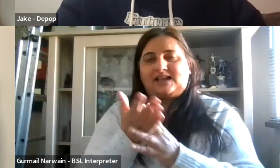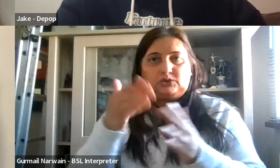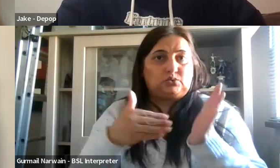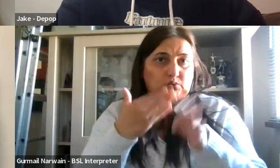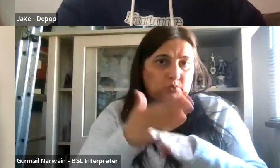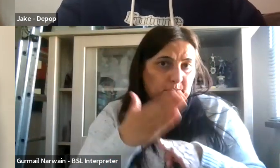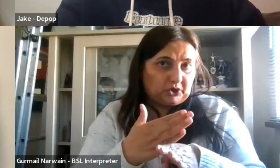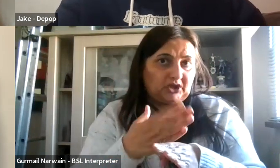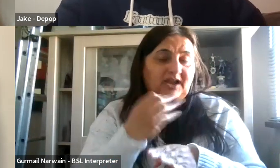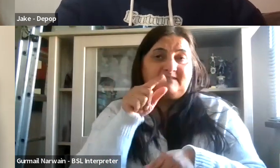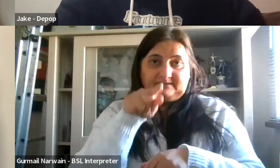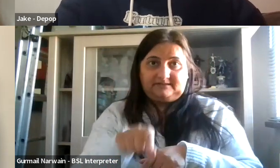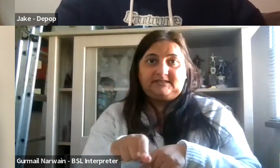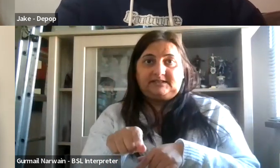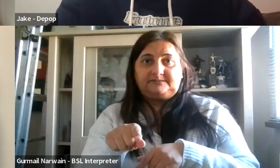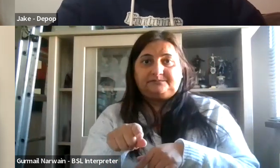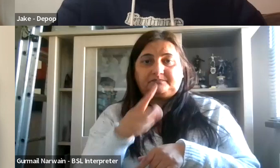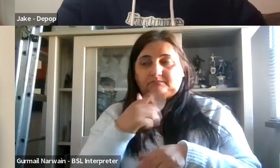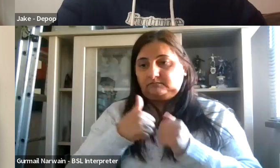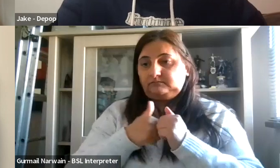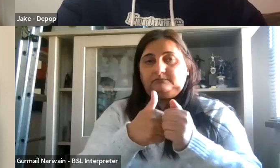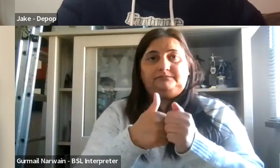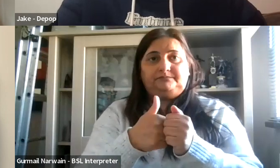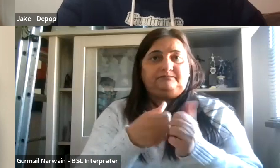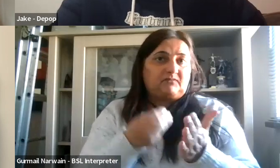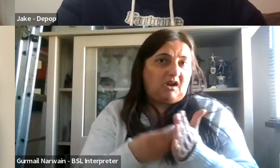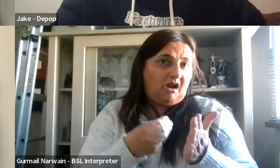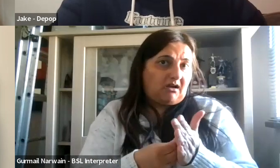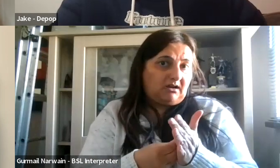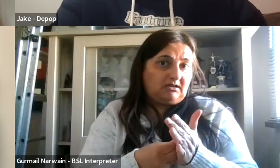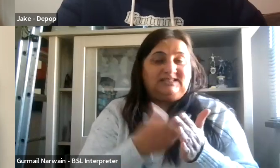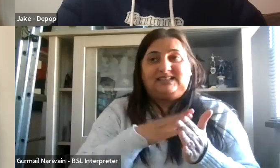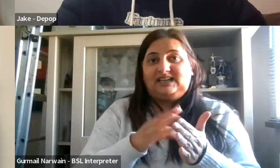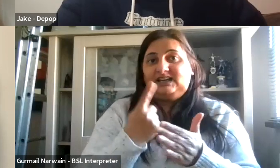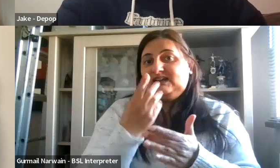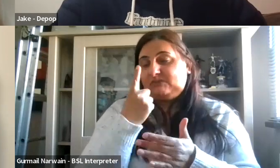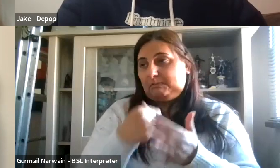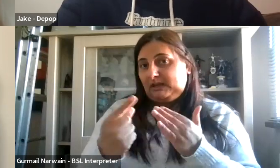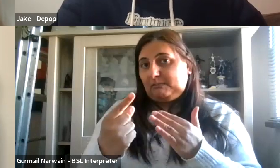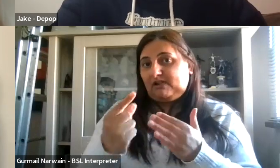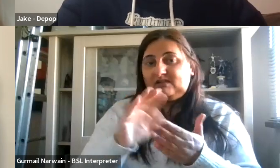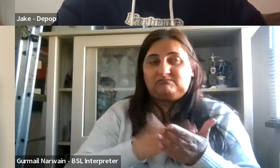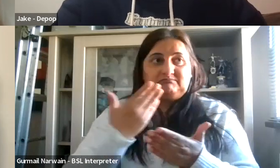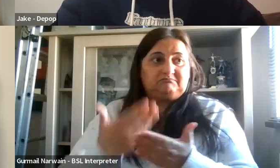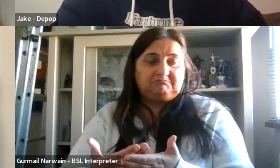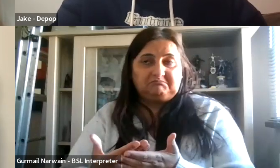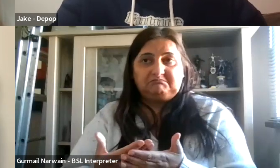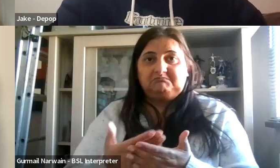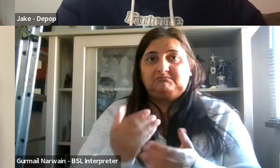look at assistance with any costs provide needed for individual adaptations, and I think